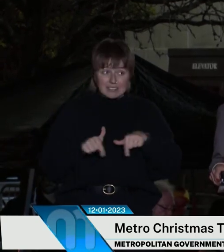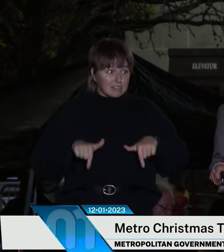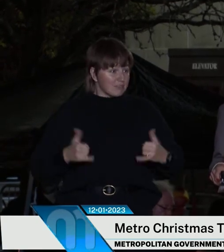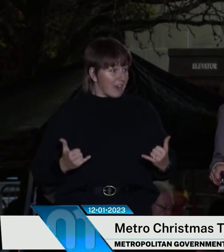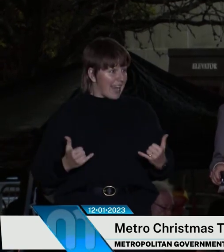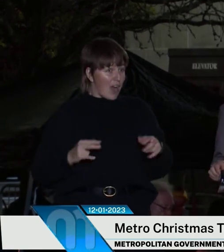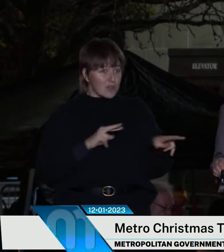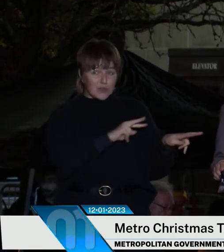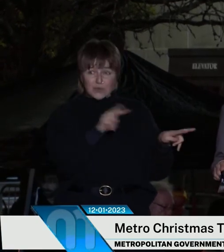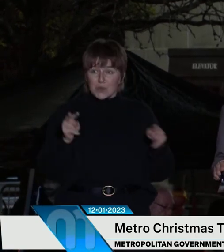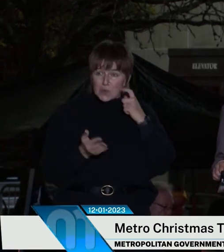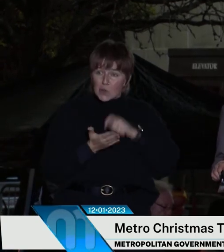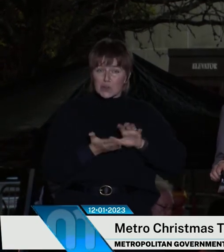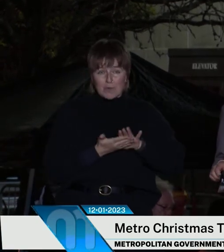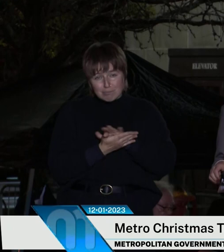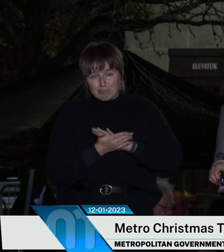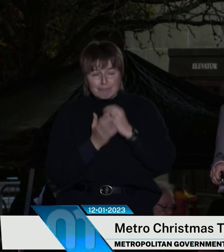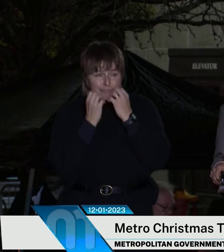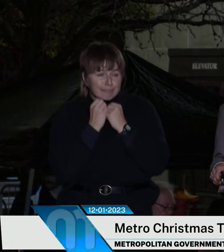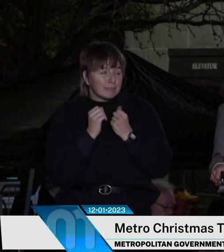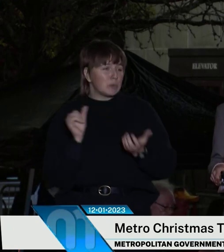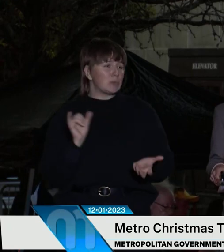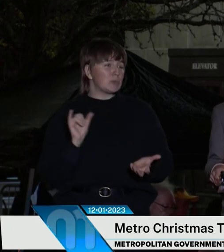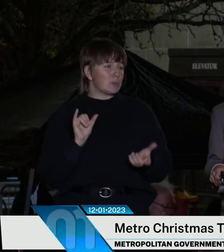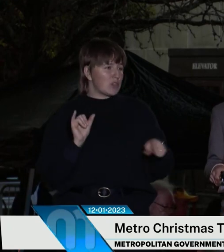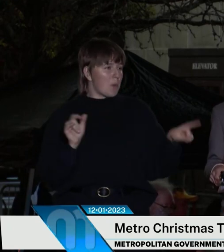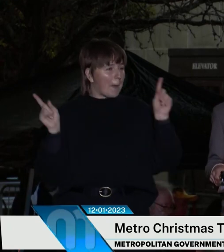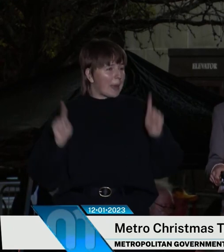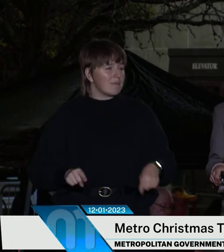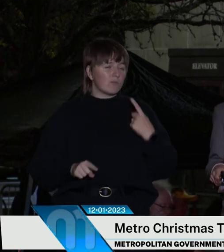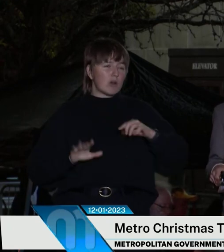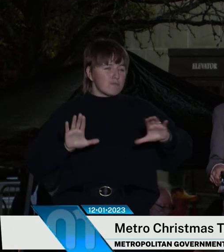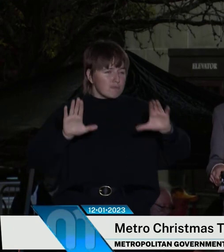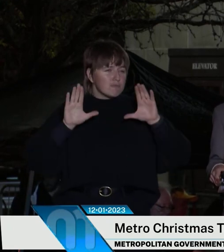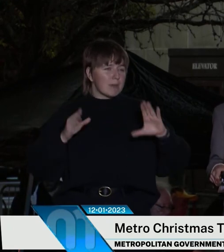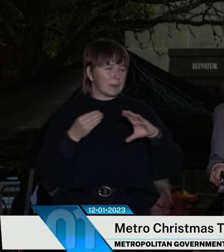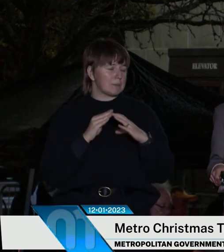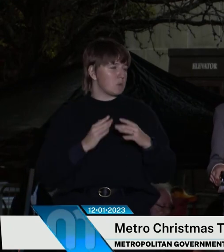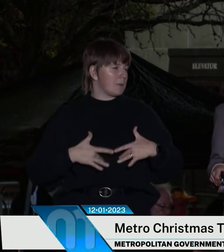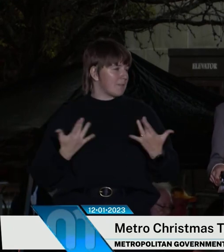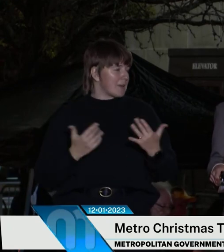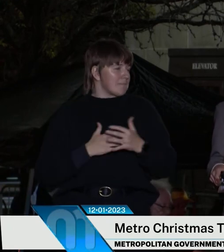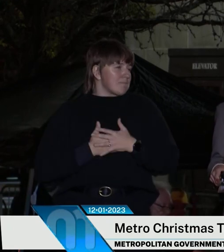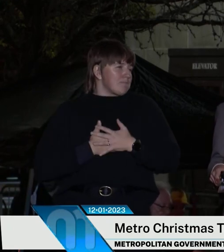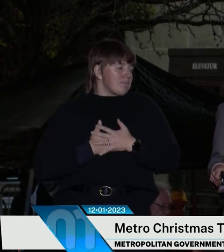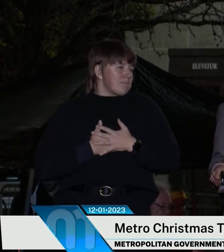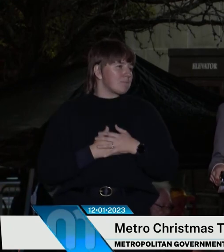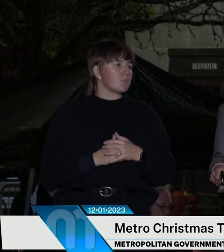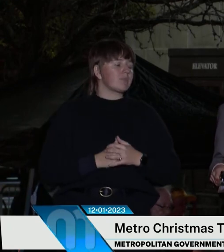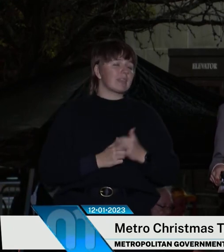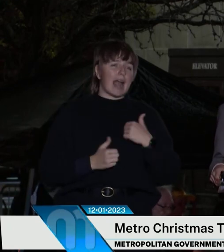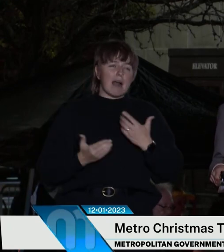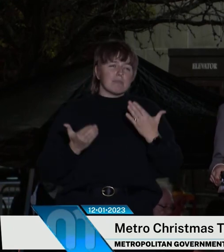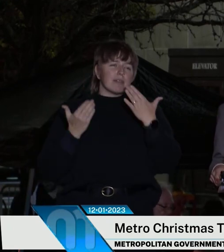PLACES I GO AND SEE IT RIGHT HERE, RIGHT NOW WITH THE PEOPLE THAT HAVE GATHERED TONIGHT FOR A